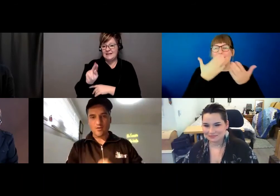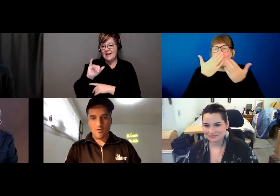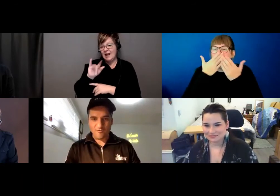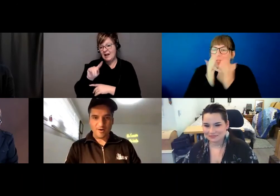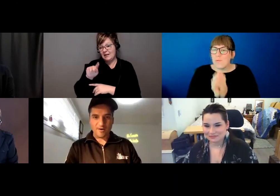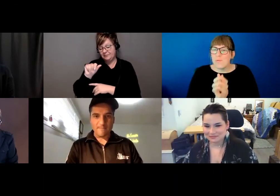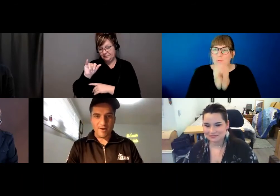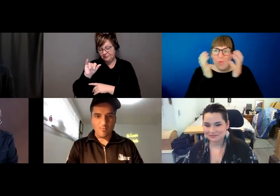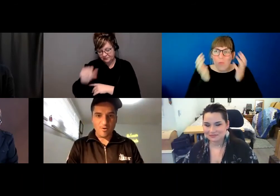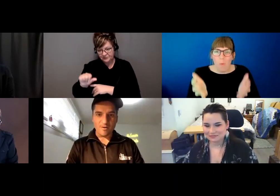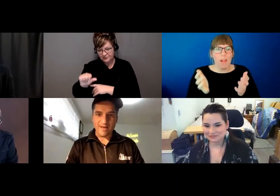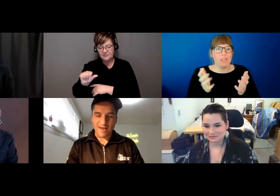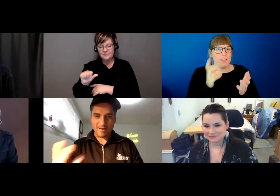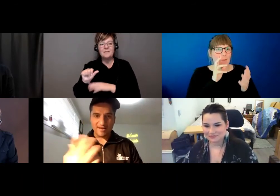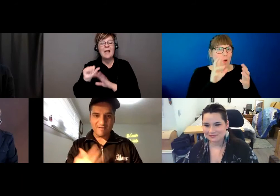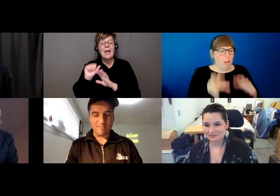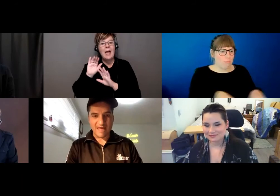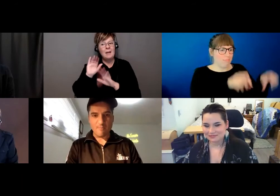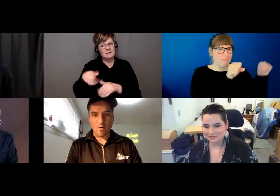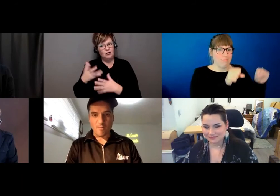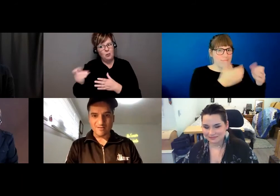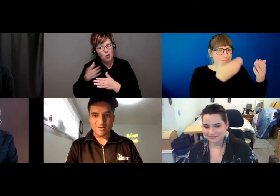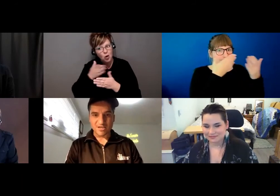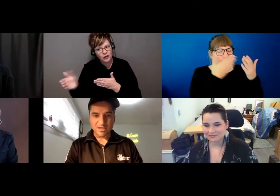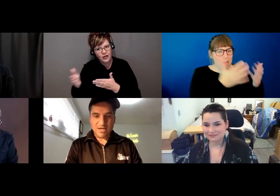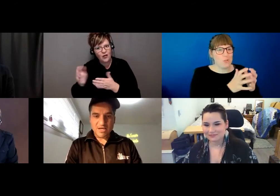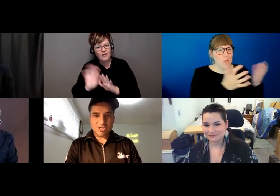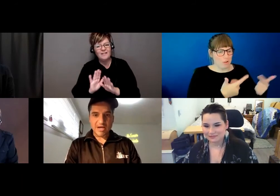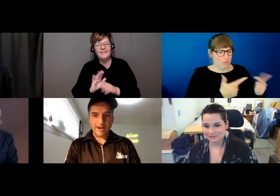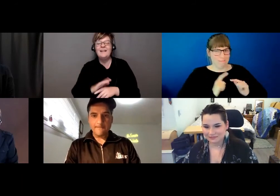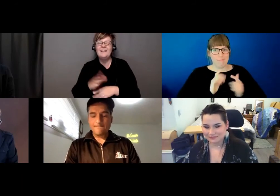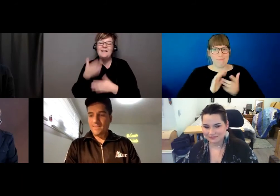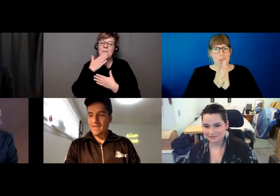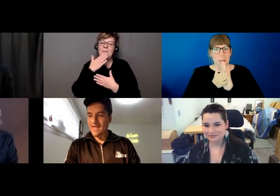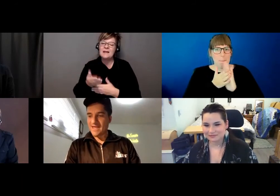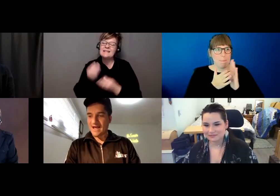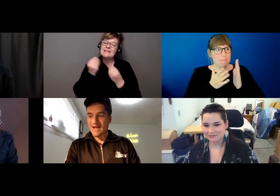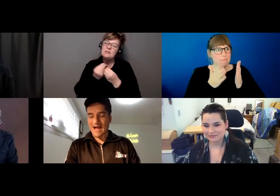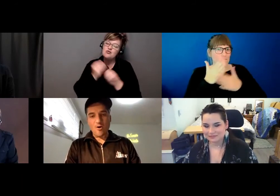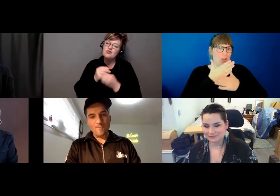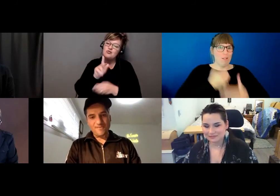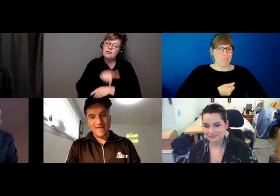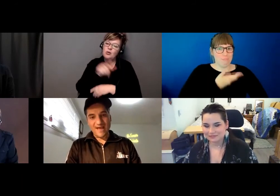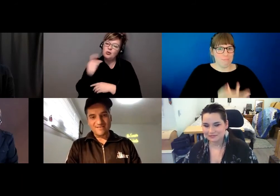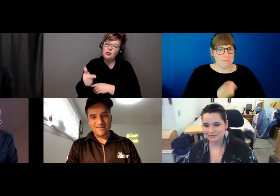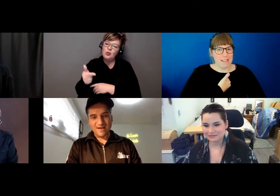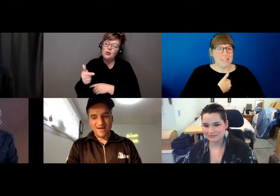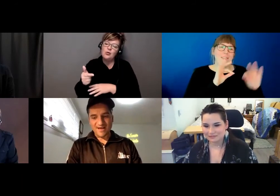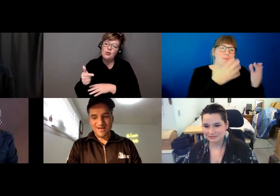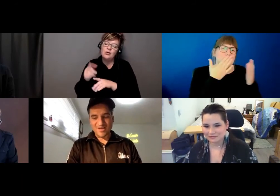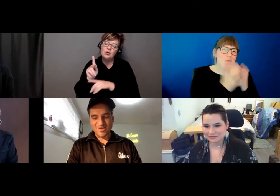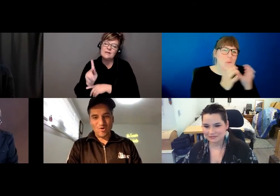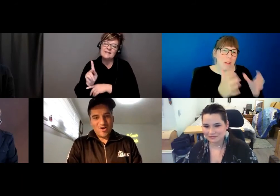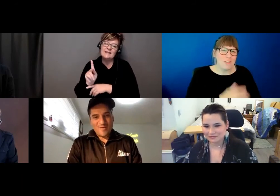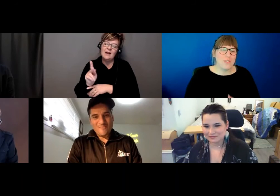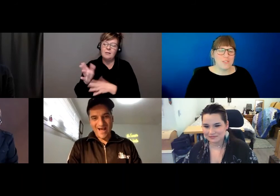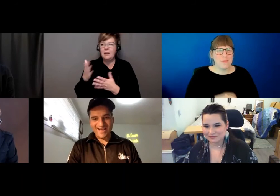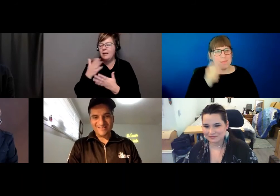OVER MY ROLE AND GIVING ME THAT MOMENT TO SHARE. AND I HOPE THAT YOU WILL COME BACK